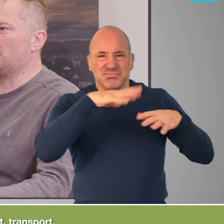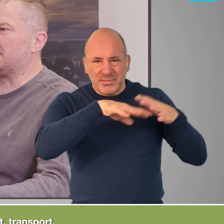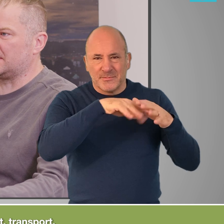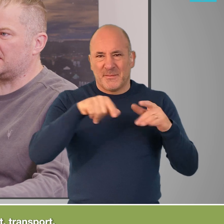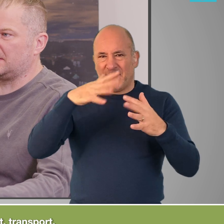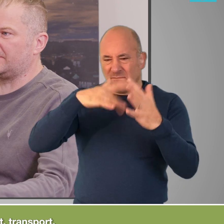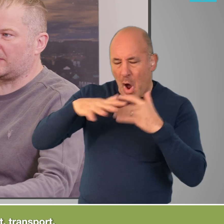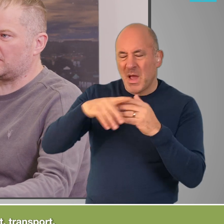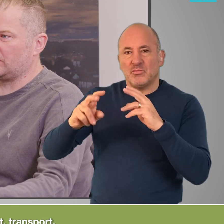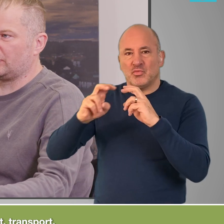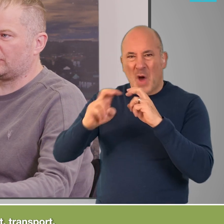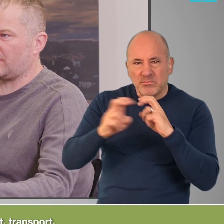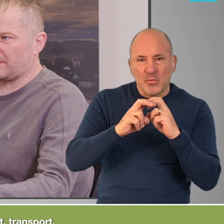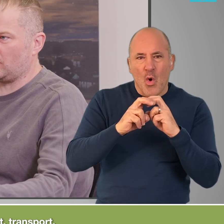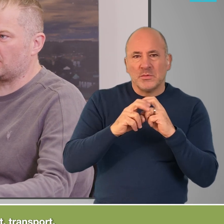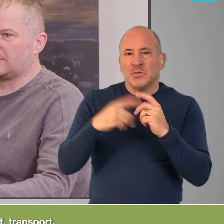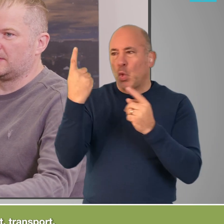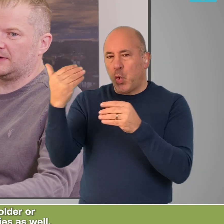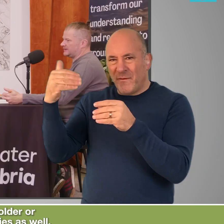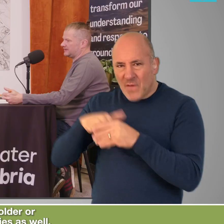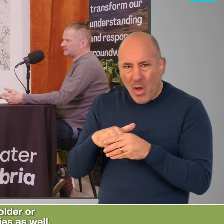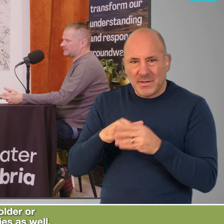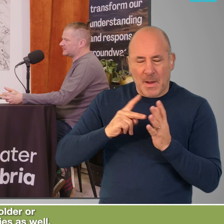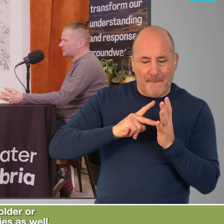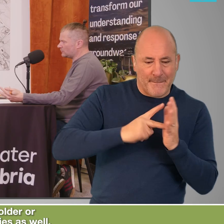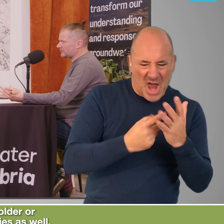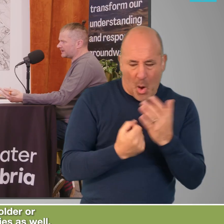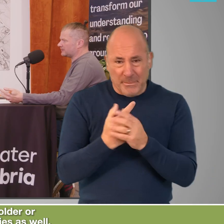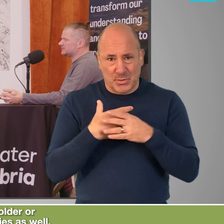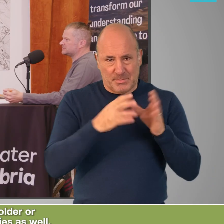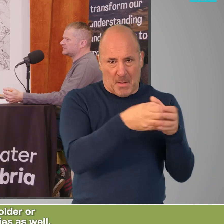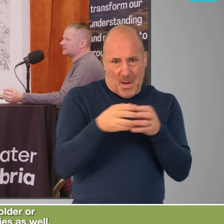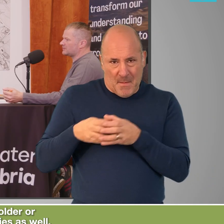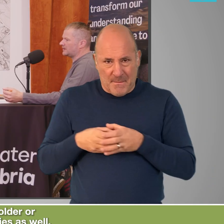amenity, environment, transport, and then stakeholder or planning opportunities as well.